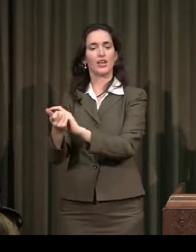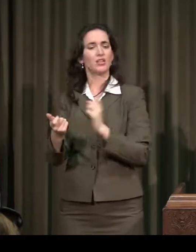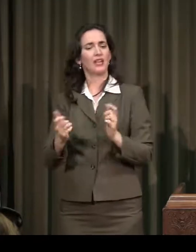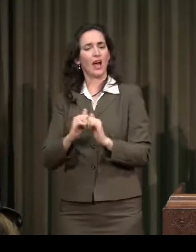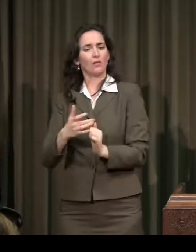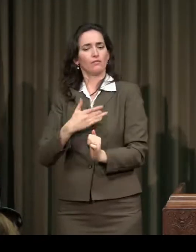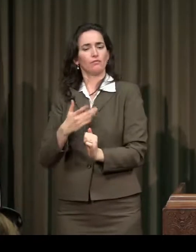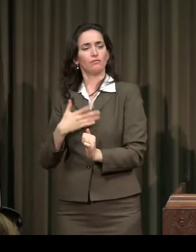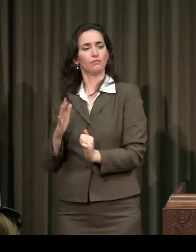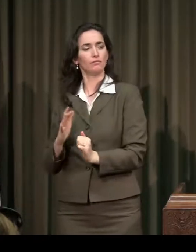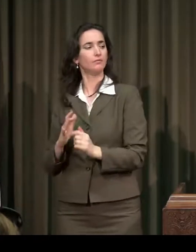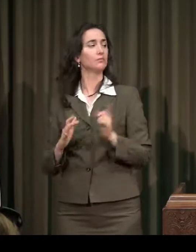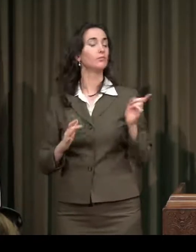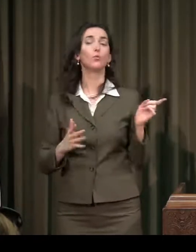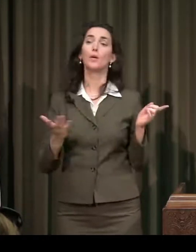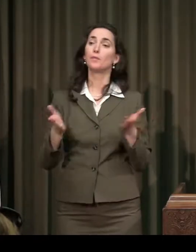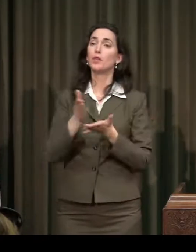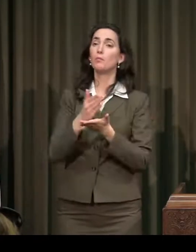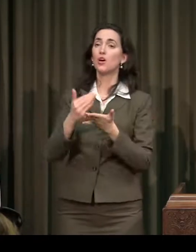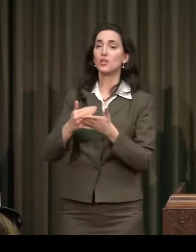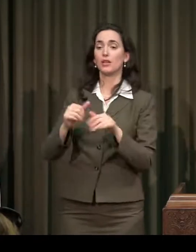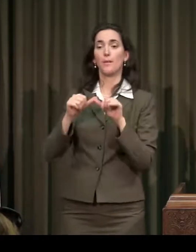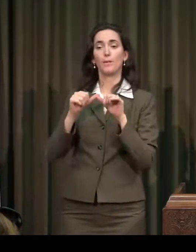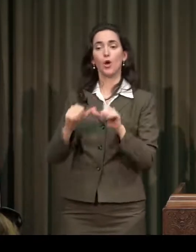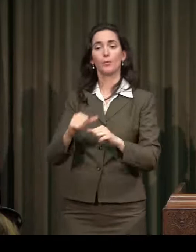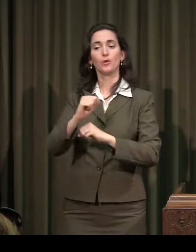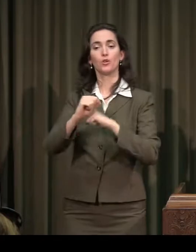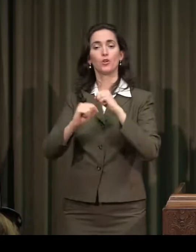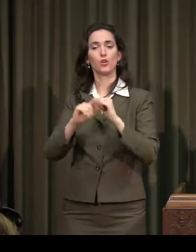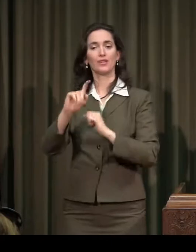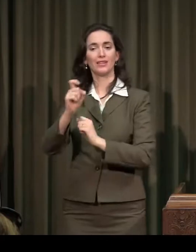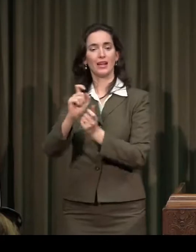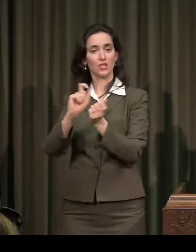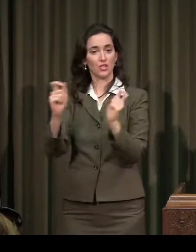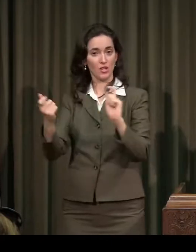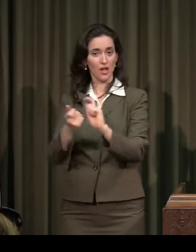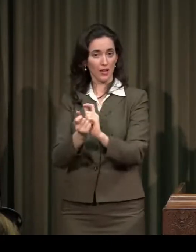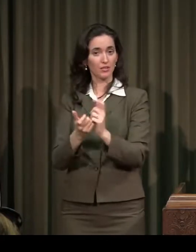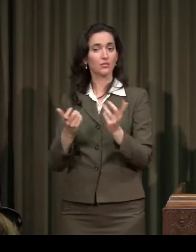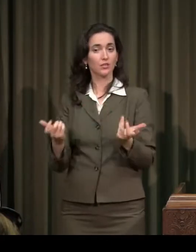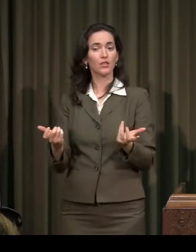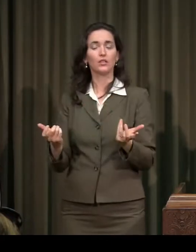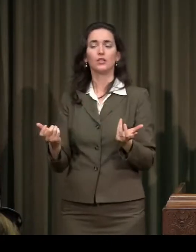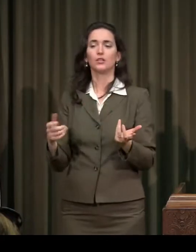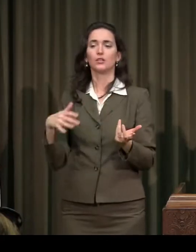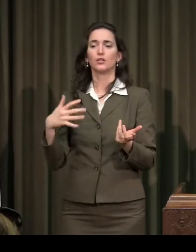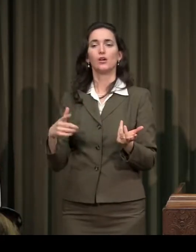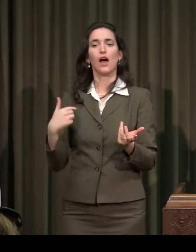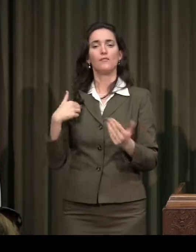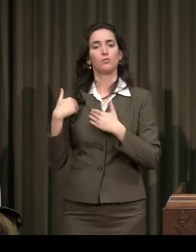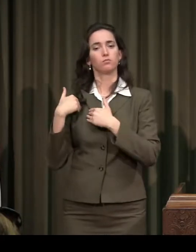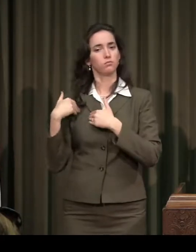structural tax reform we have a huge workload head of us on a number of